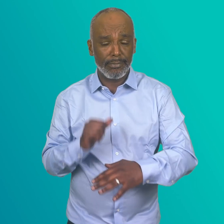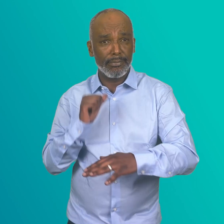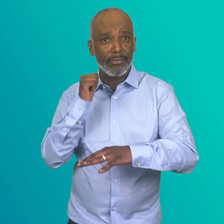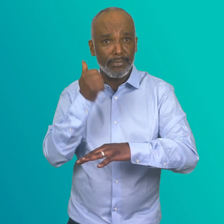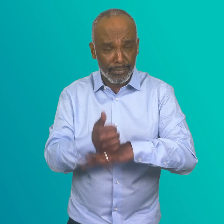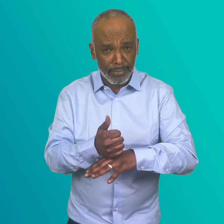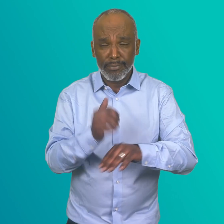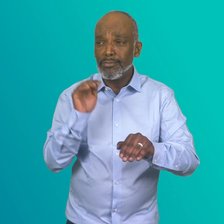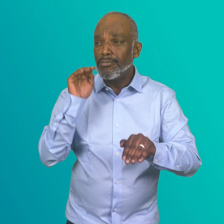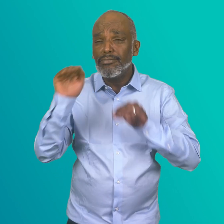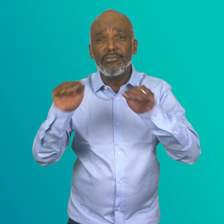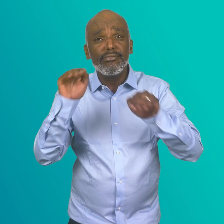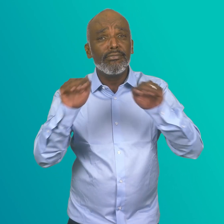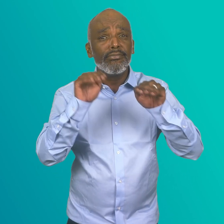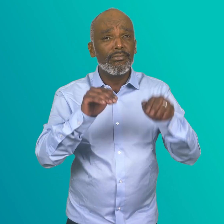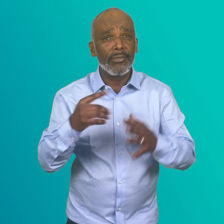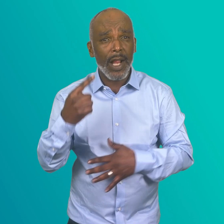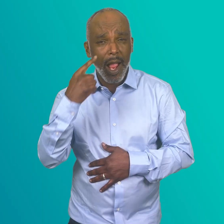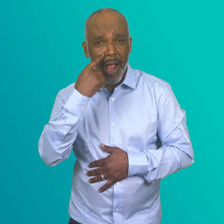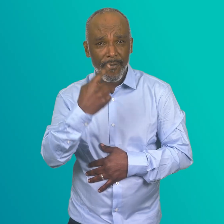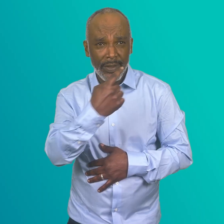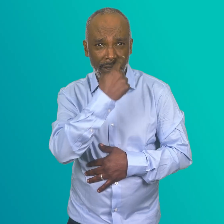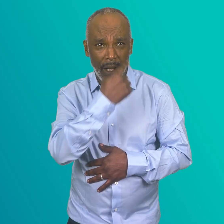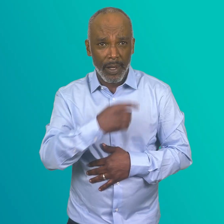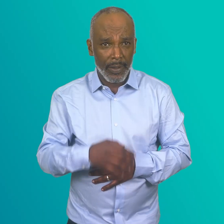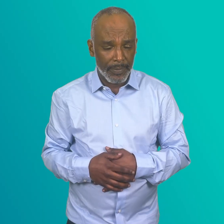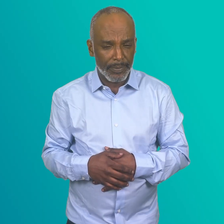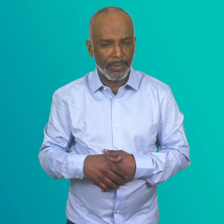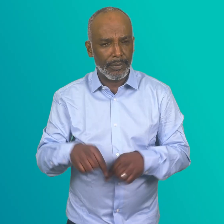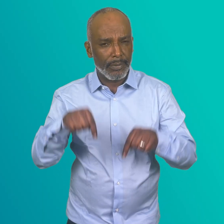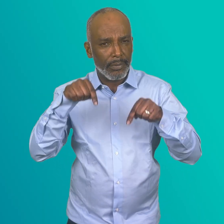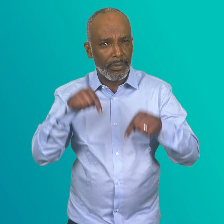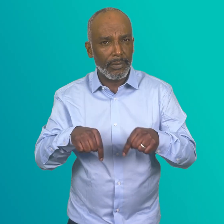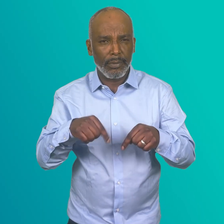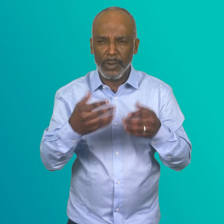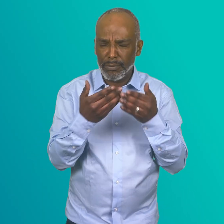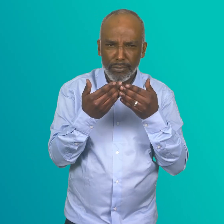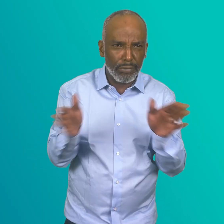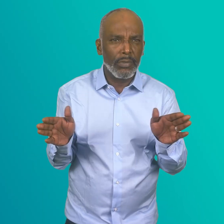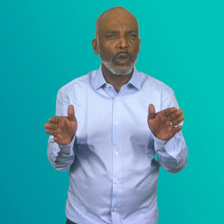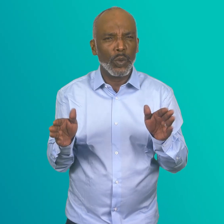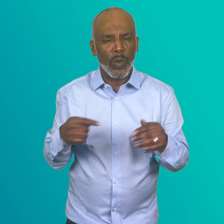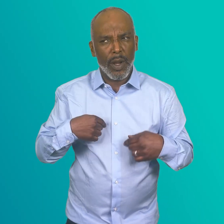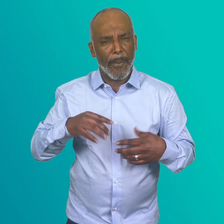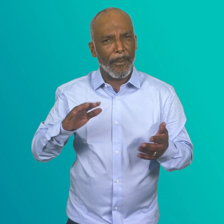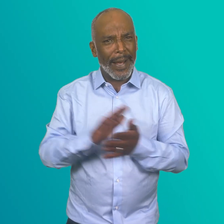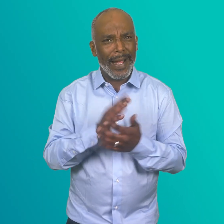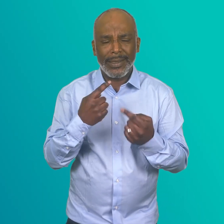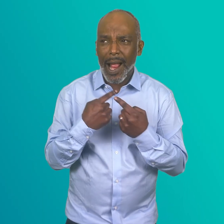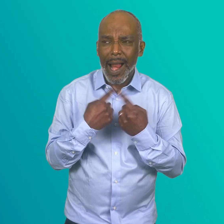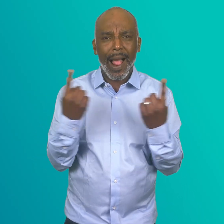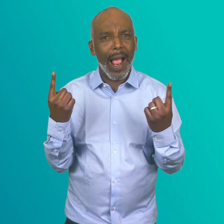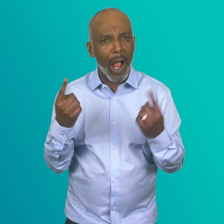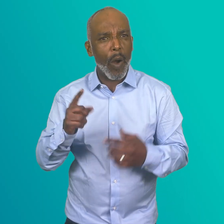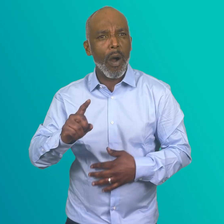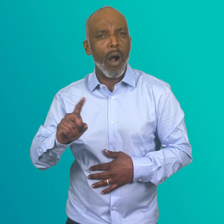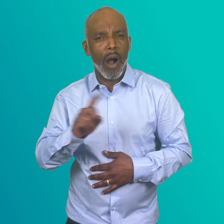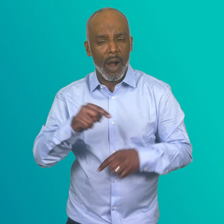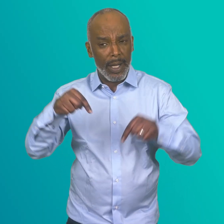Launching the Call for Evidence As part of this wider approach, we are pleased to announce